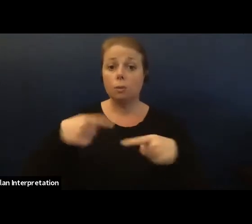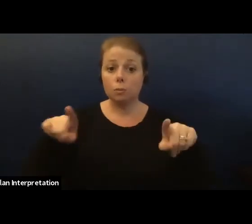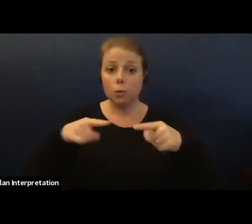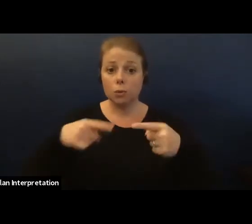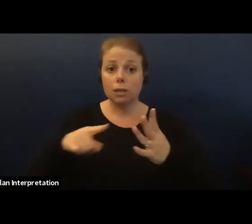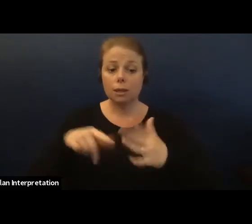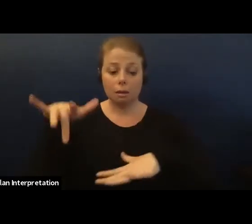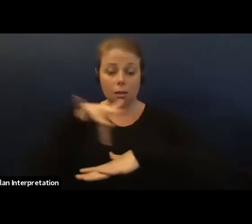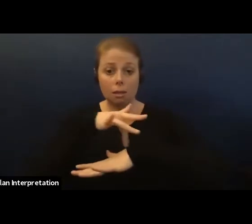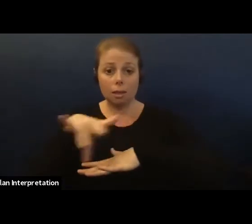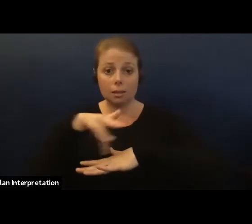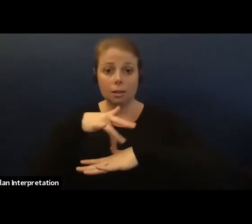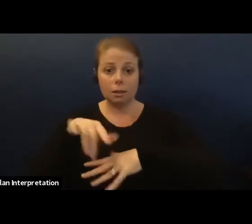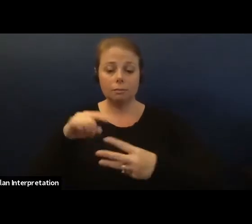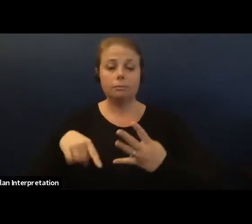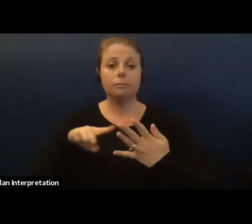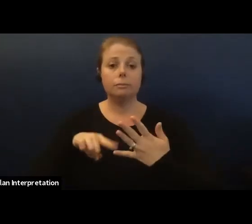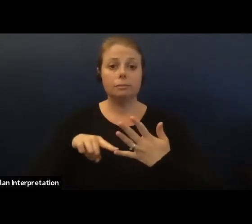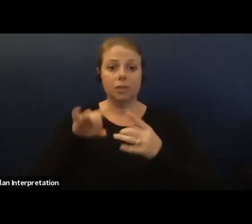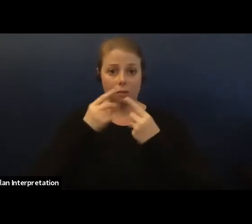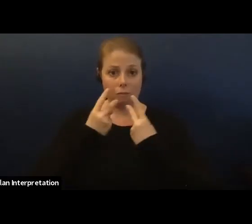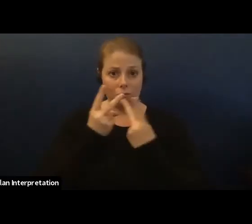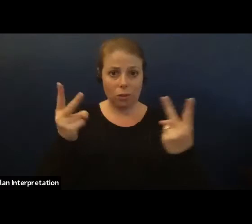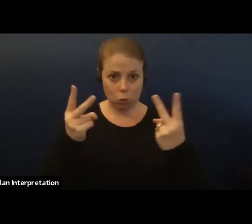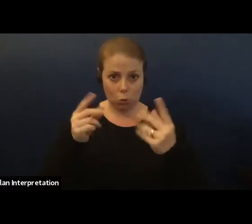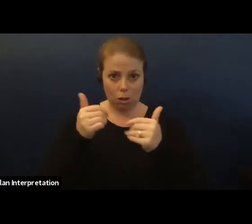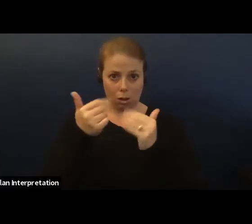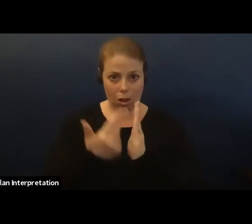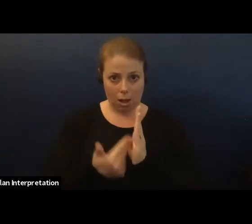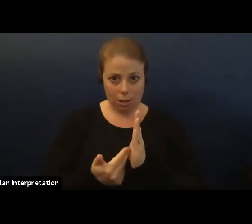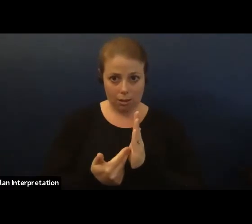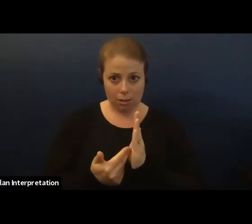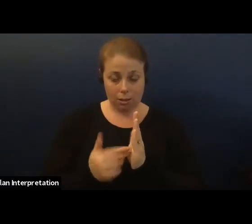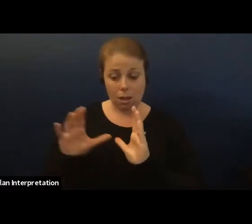We refresh the membership of this pool every three to four years, the terms of most of our